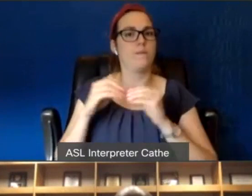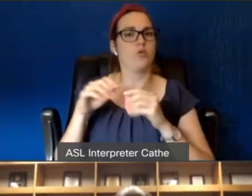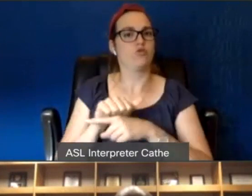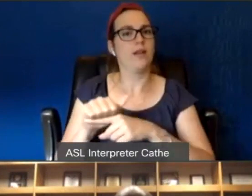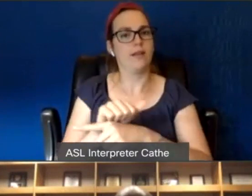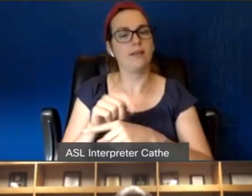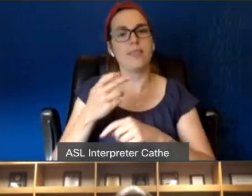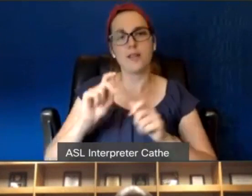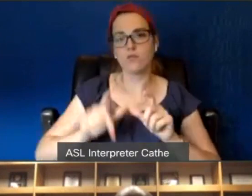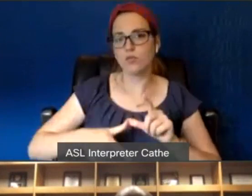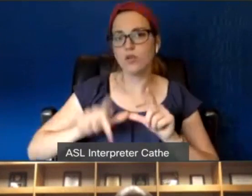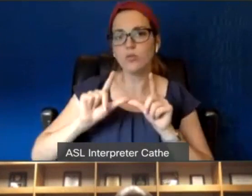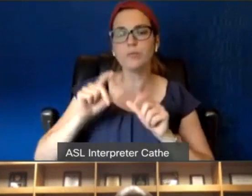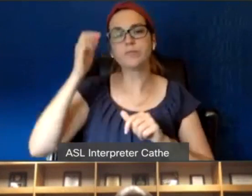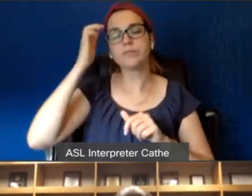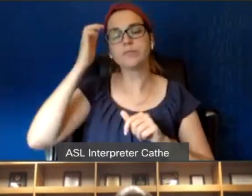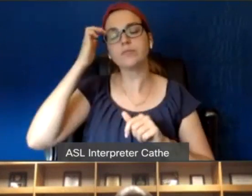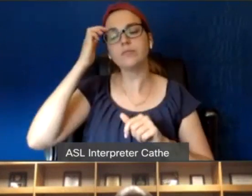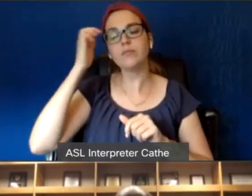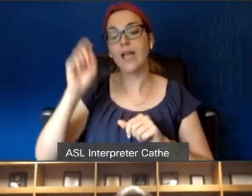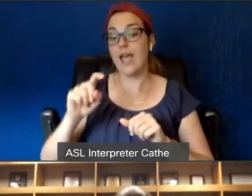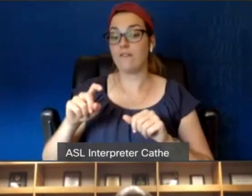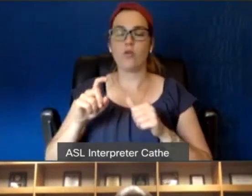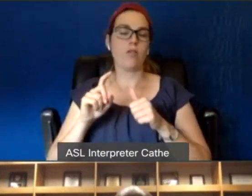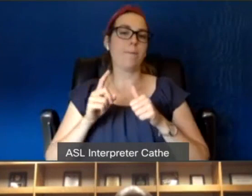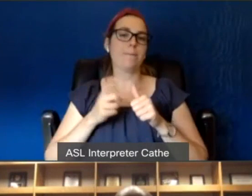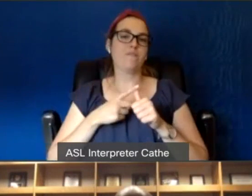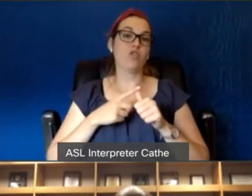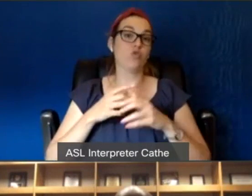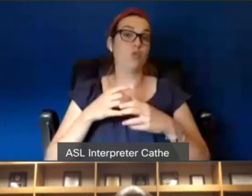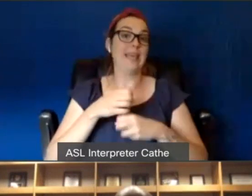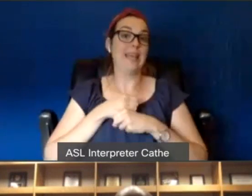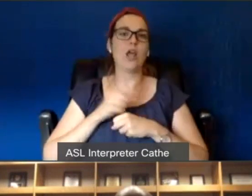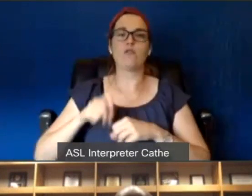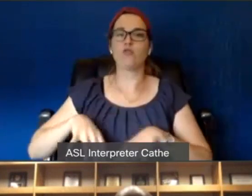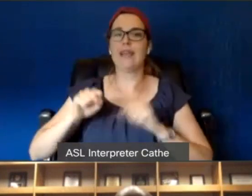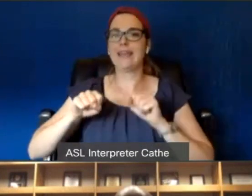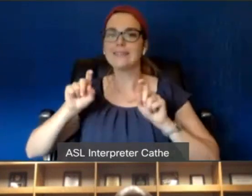The initial time you have to take an exam after trainings and you have to get a certain score.